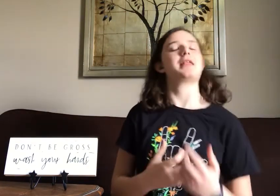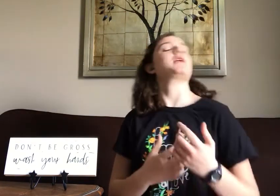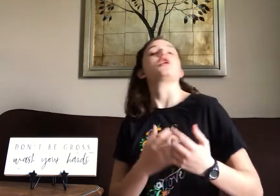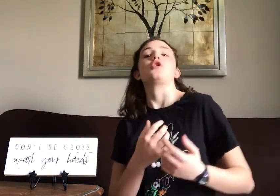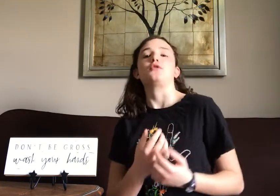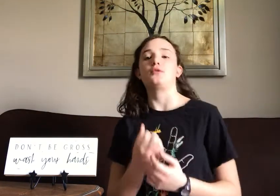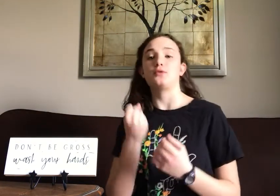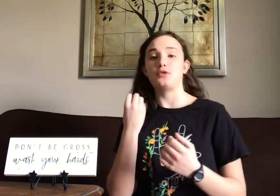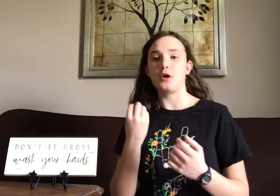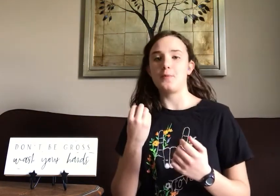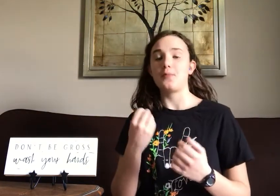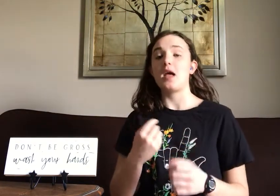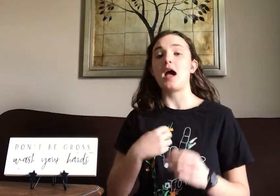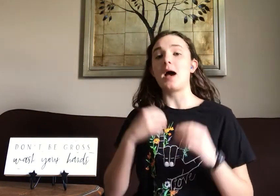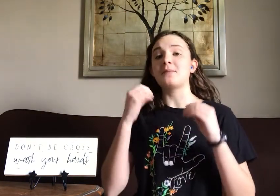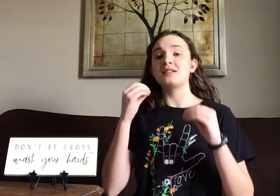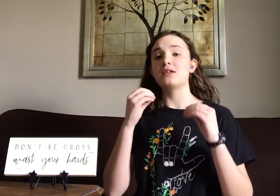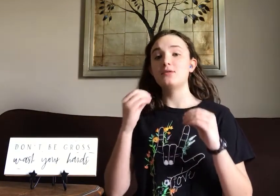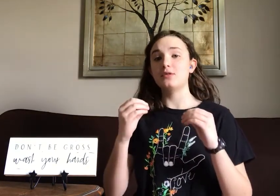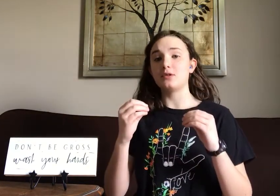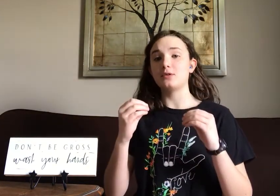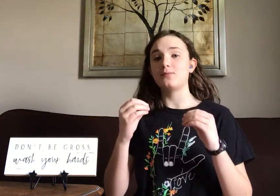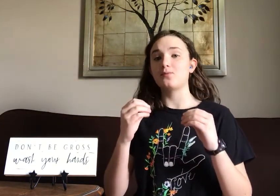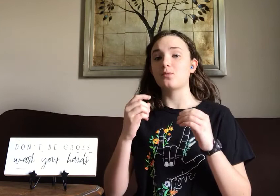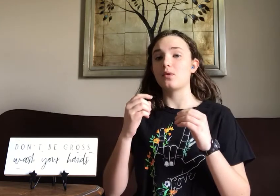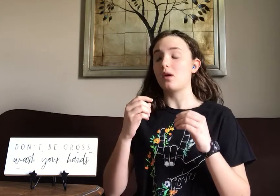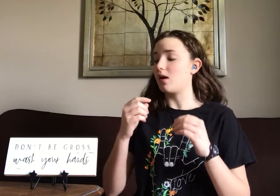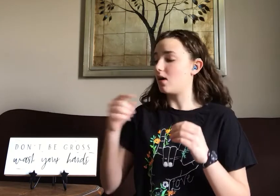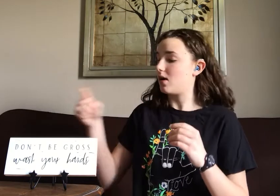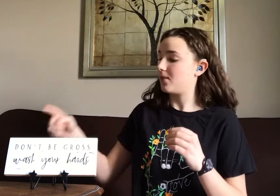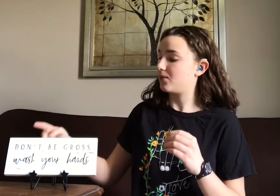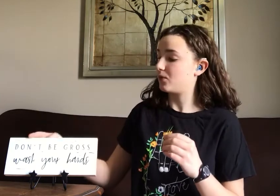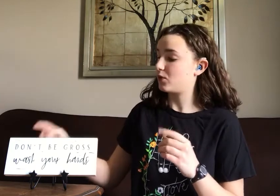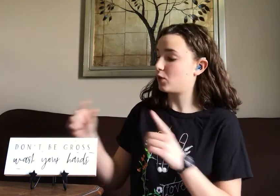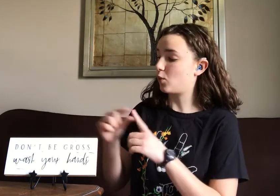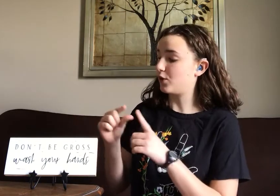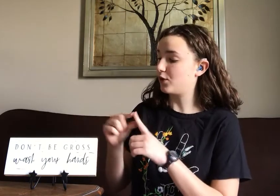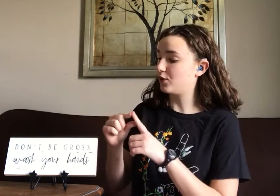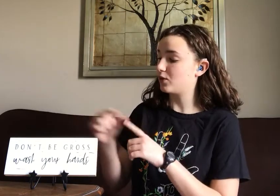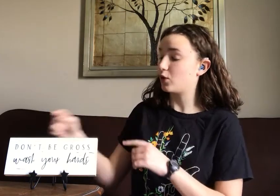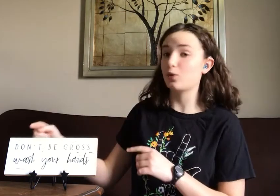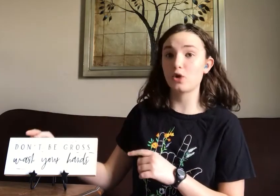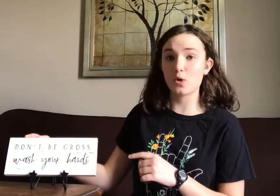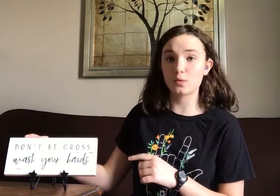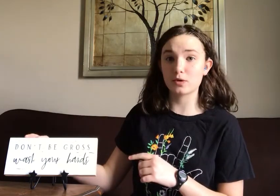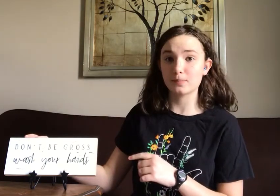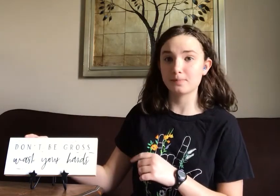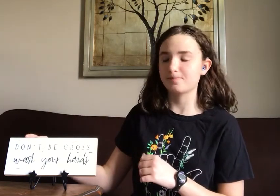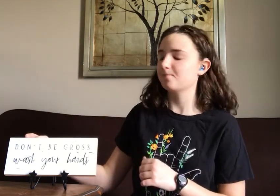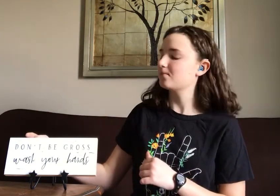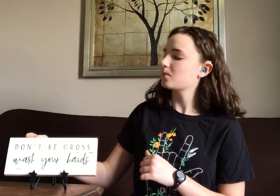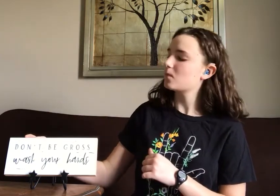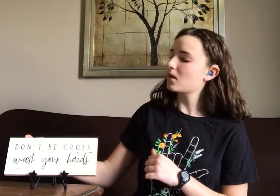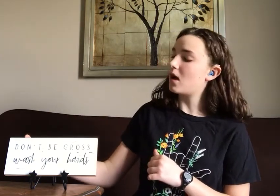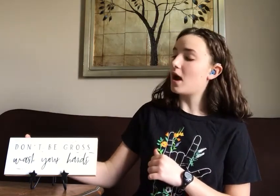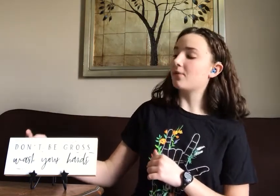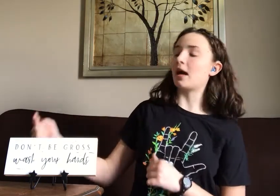So, I’m going to teach you the word Don’t.